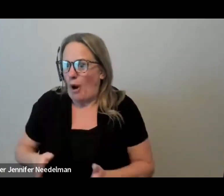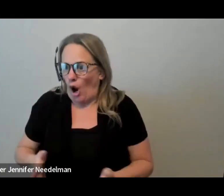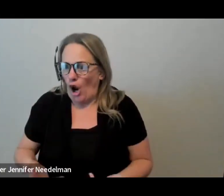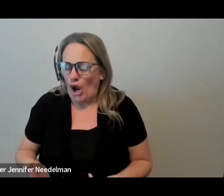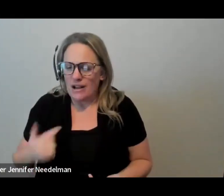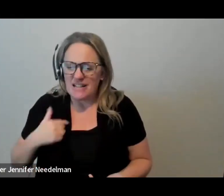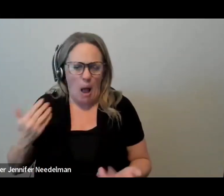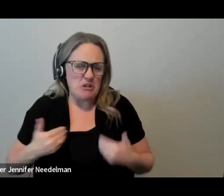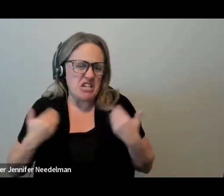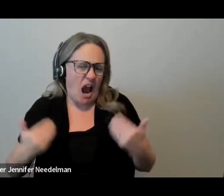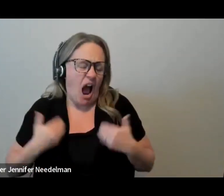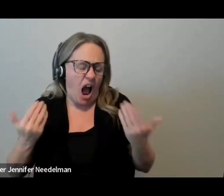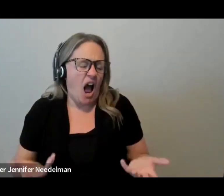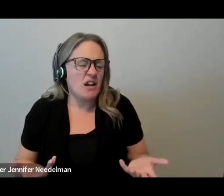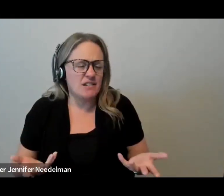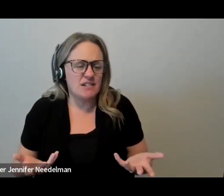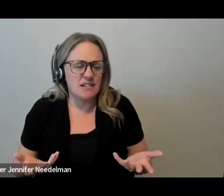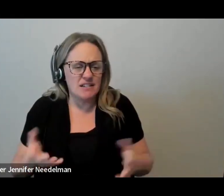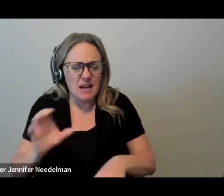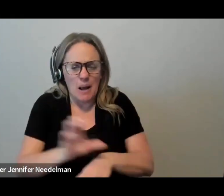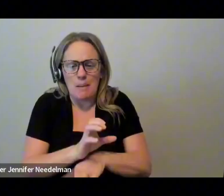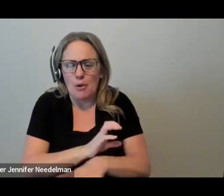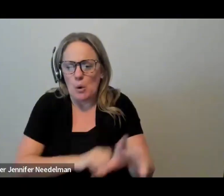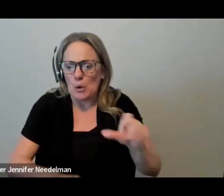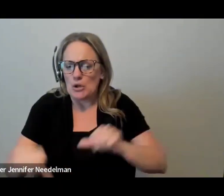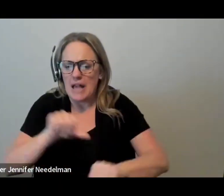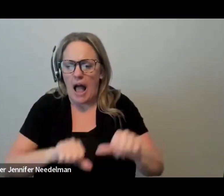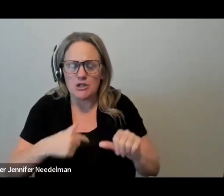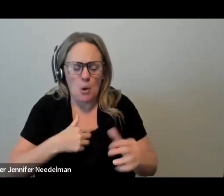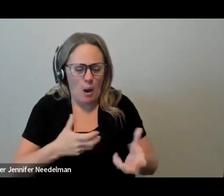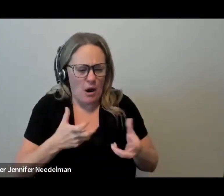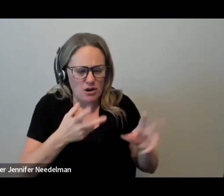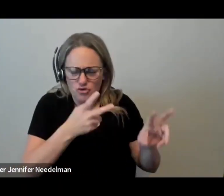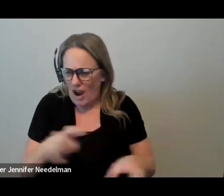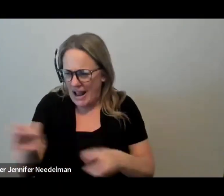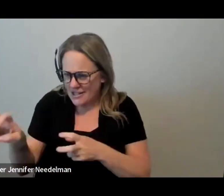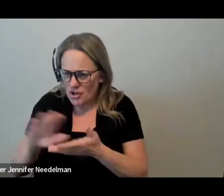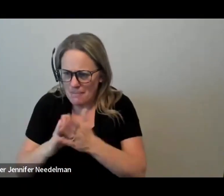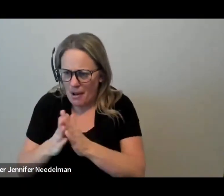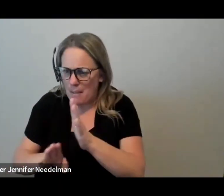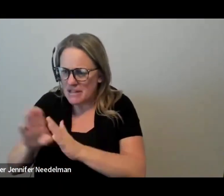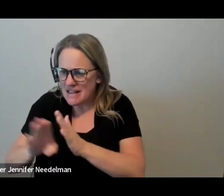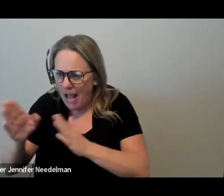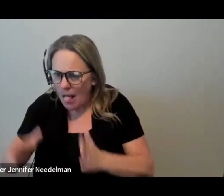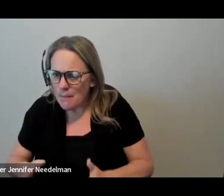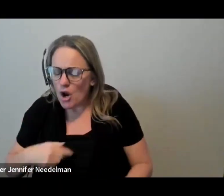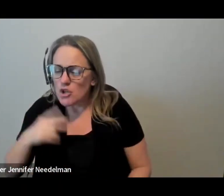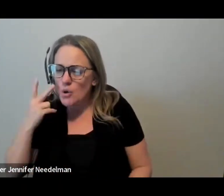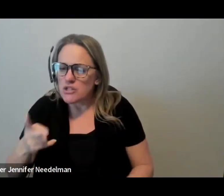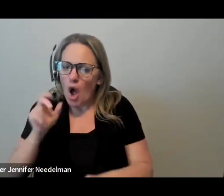career, and I wanted to transition from testing to being a developer. And so I saw a job posting on Level Access,